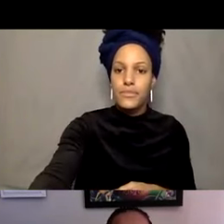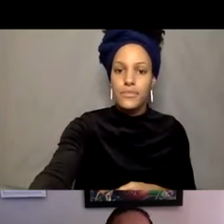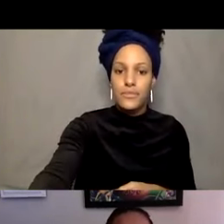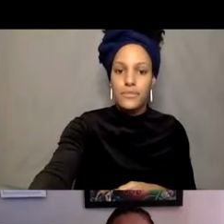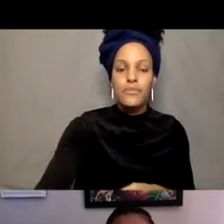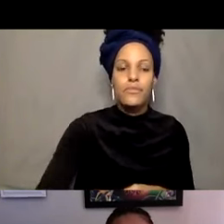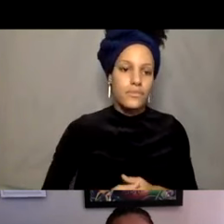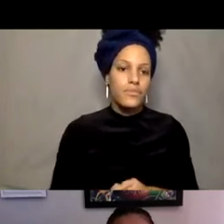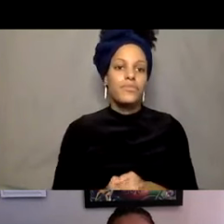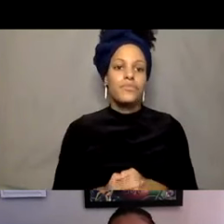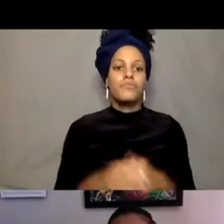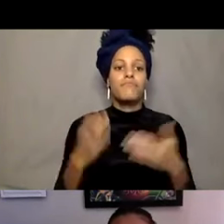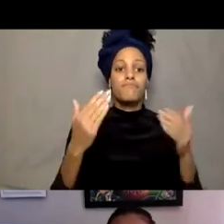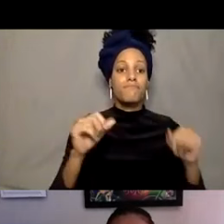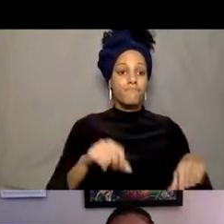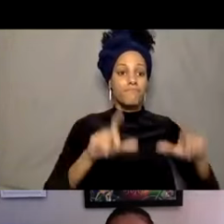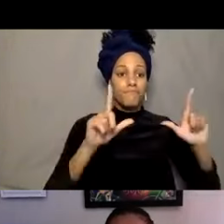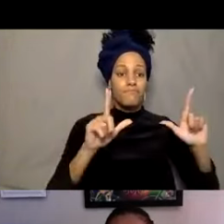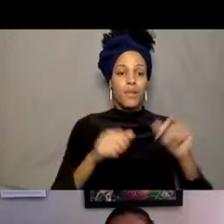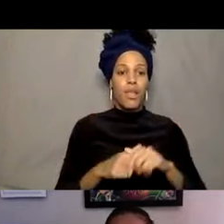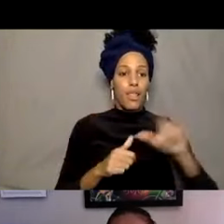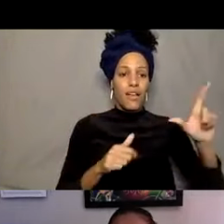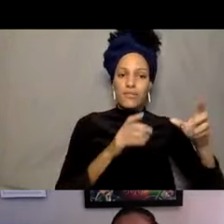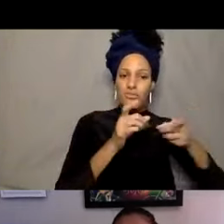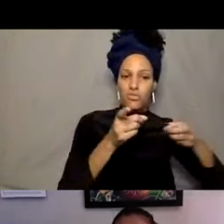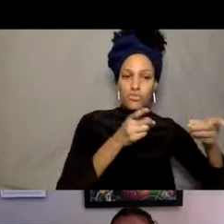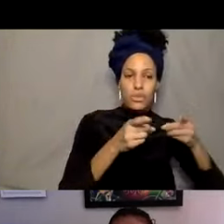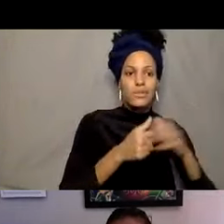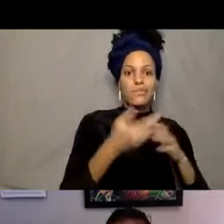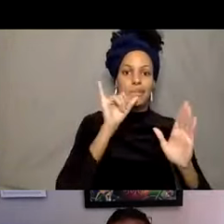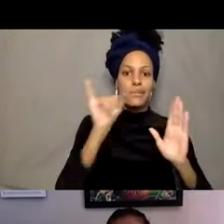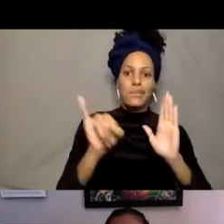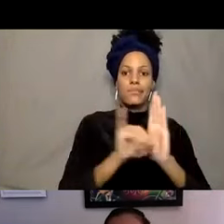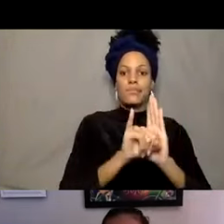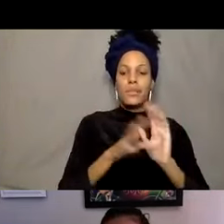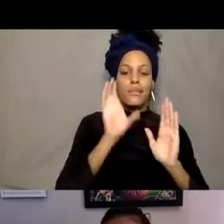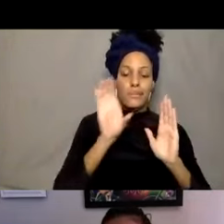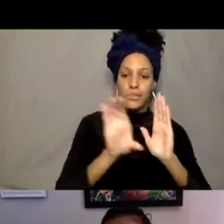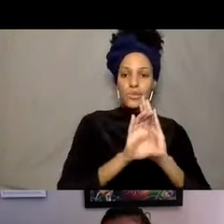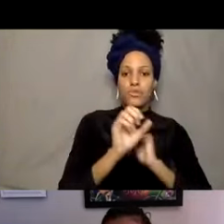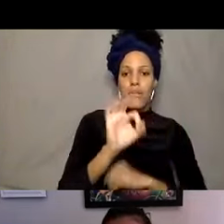On this slide on the left, there is an image of the international disability symbol, a person using a wheelchair.